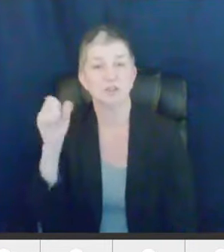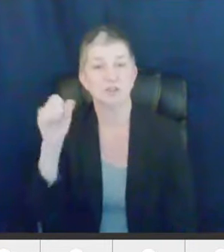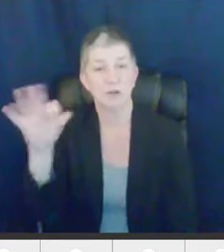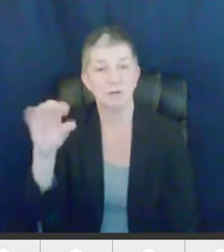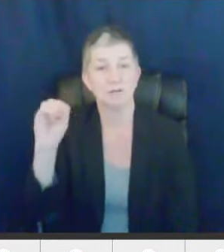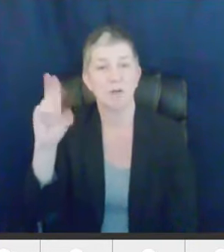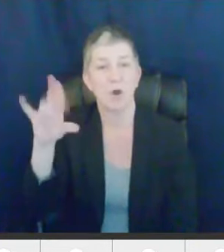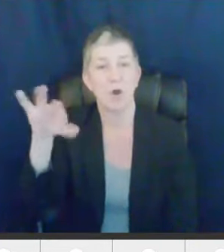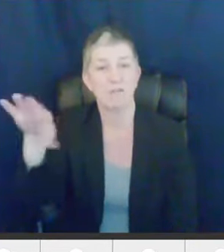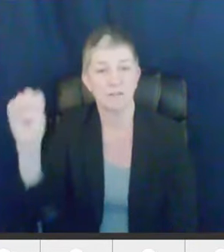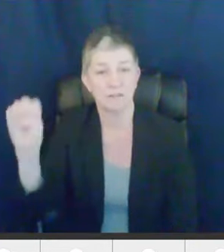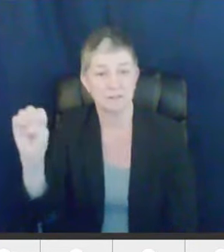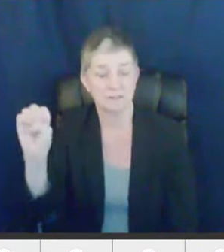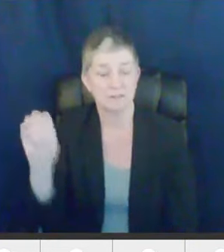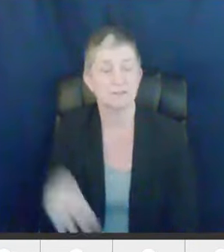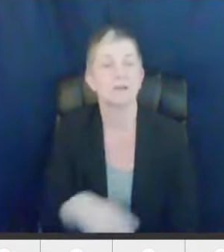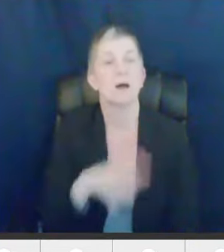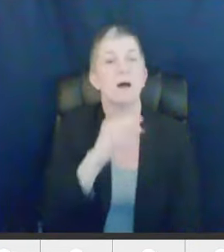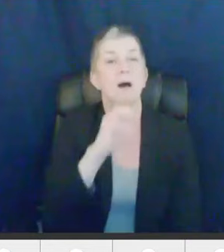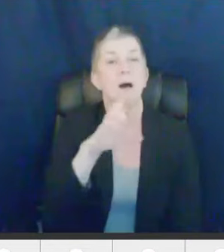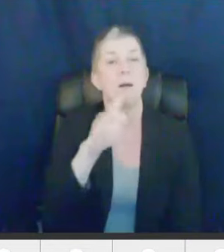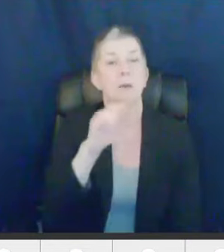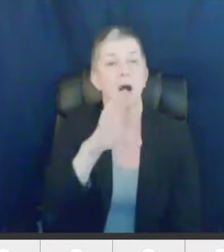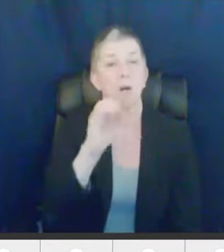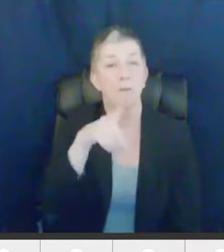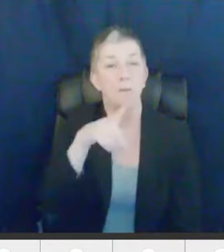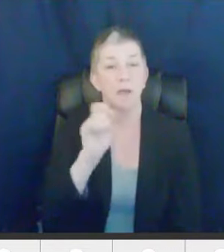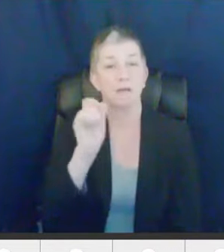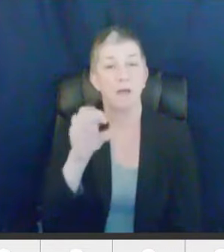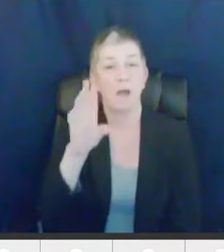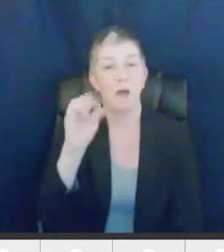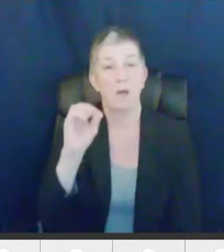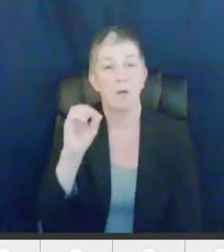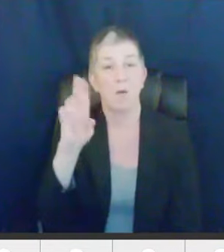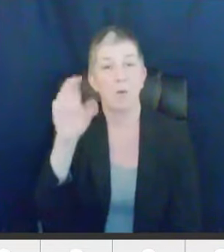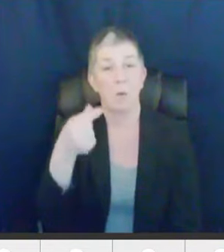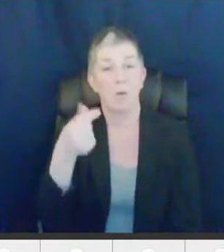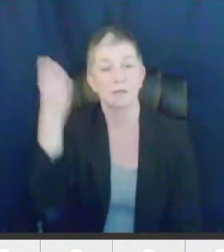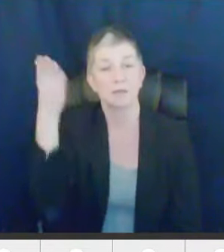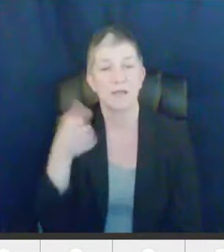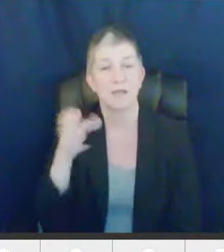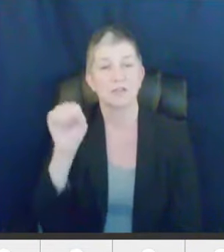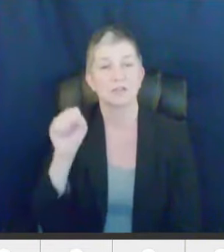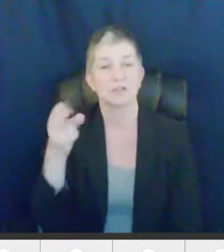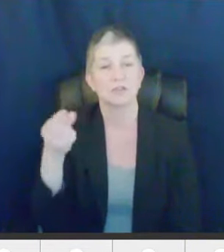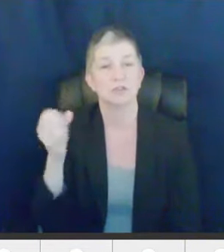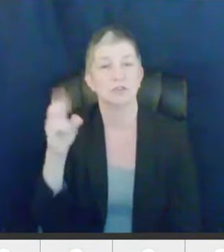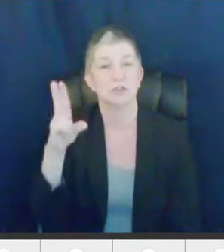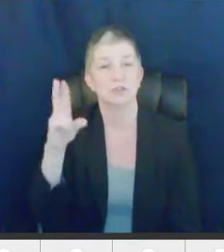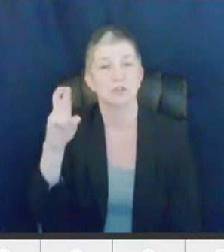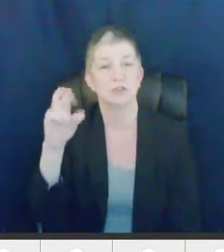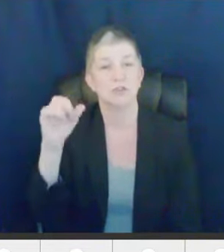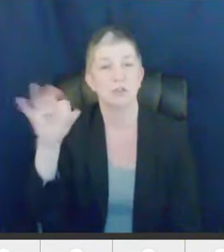that website is montcopa.org/sheriffsoffice be aware that there may